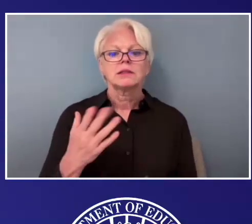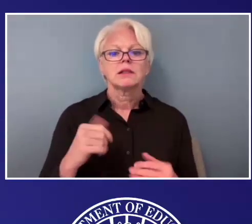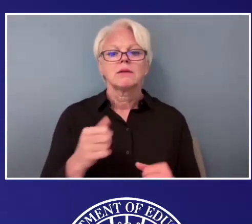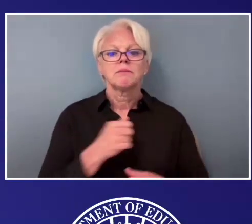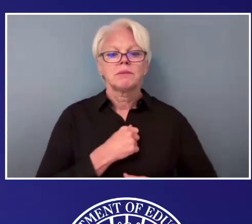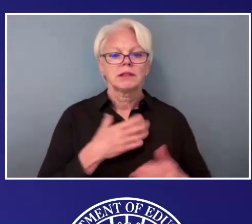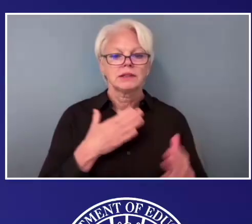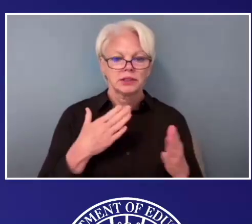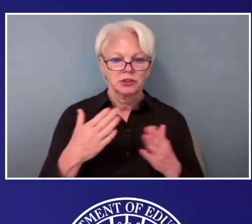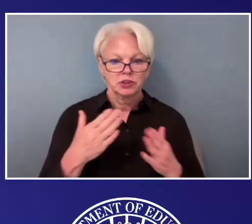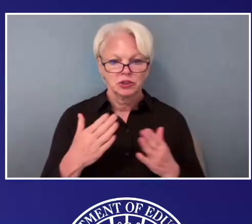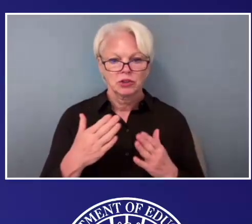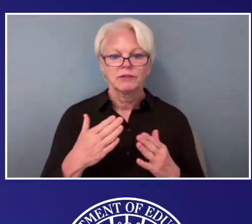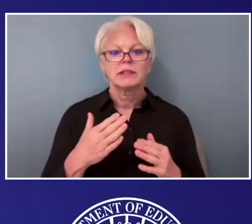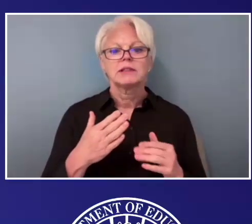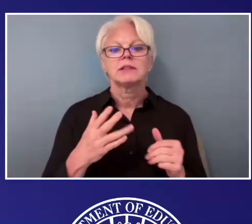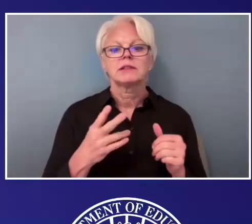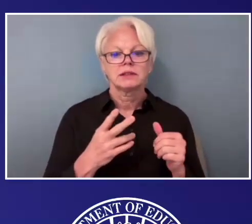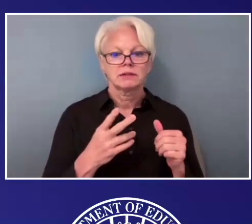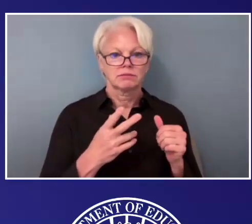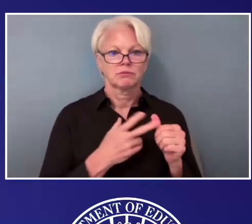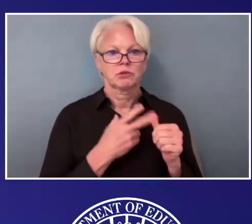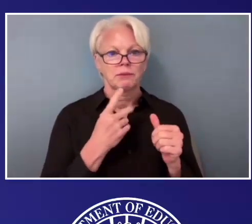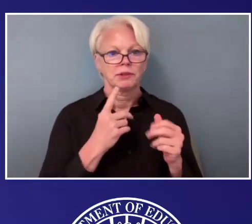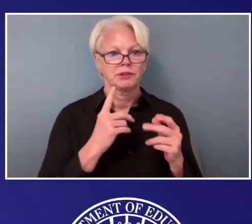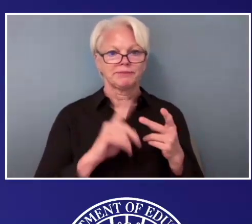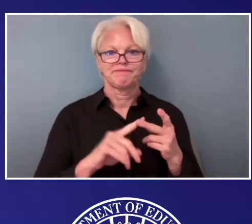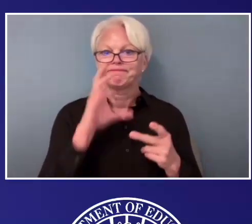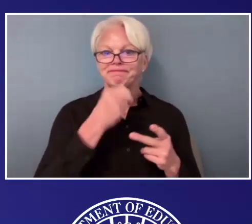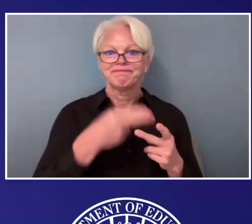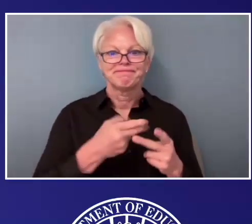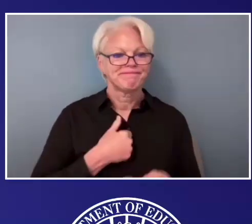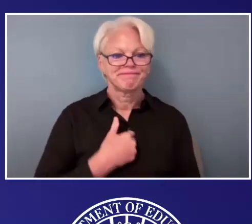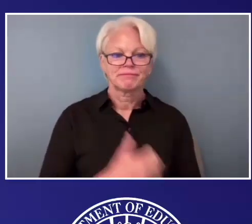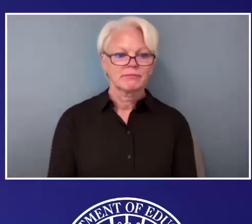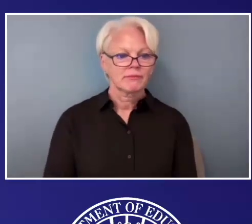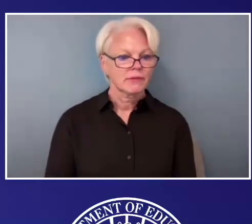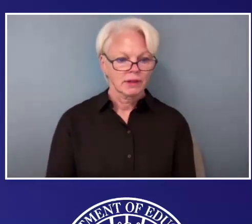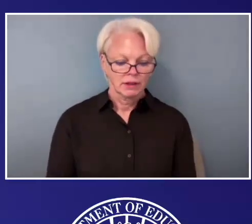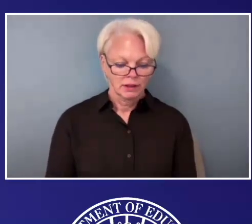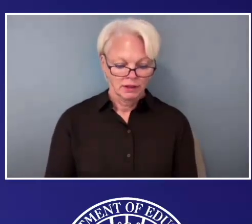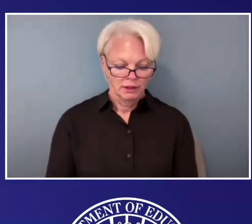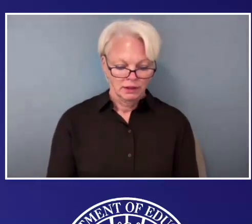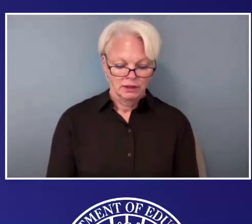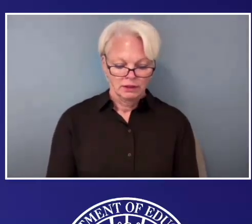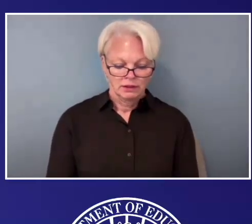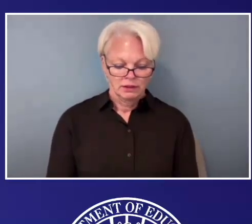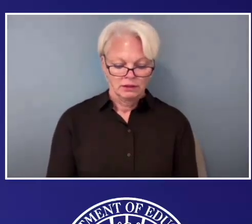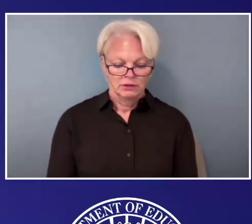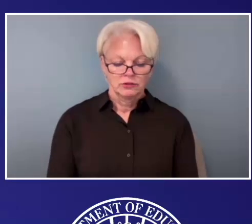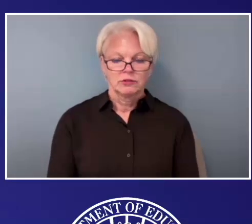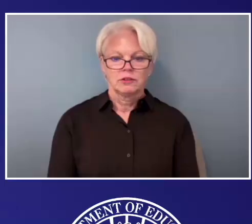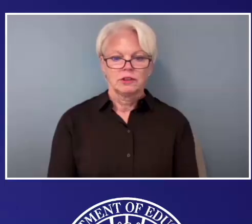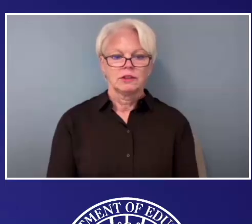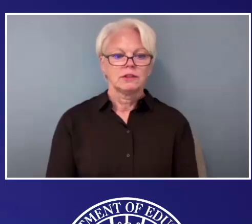Bob Carey will be here shortly. Okay. Thank you. And on the Department side, we have our negotiator, Tamy